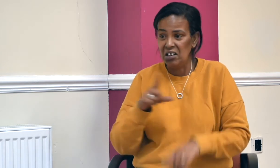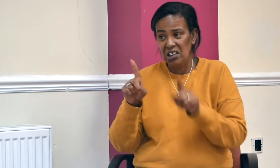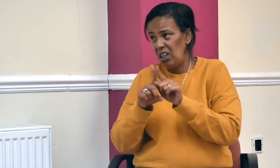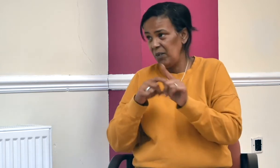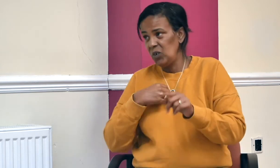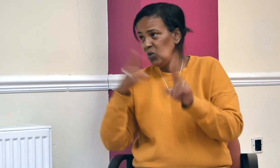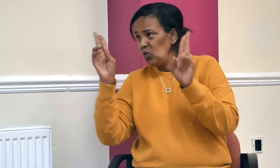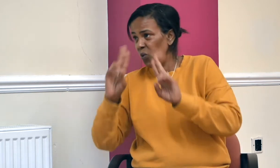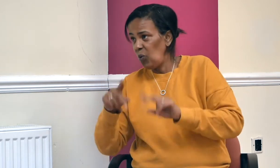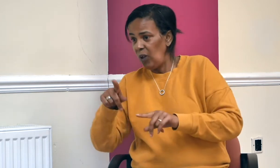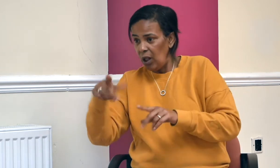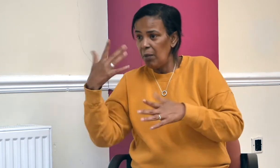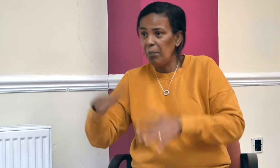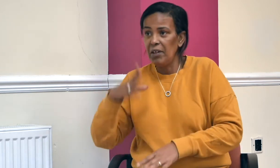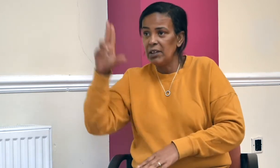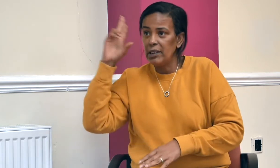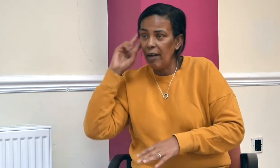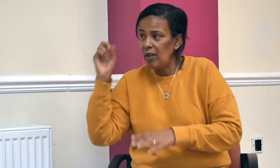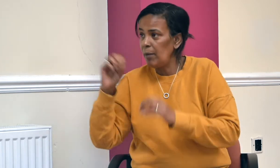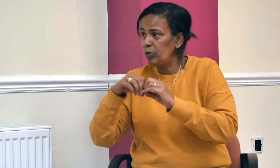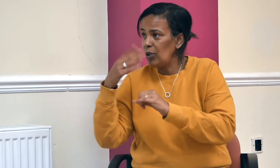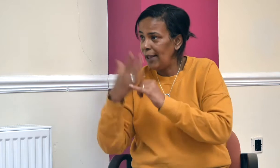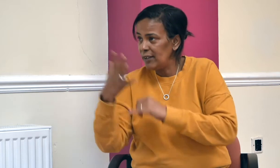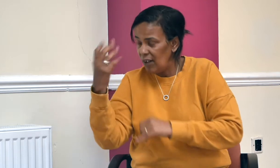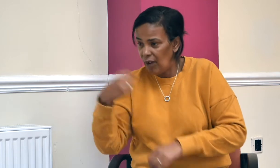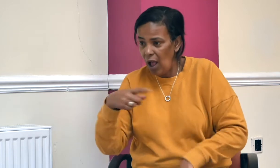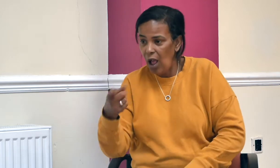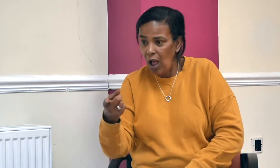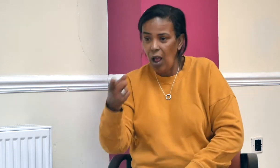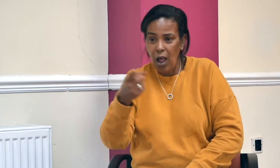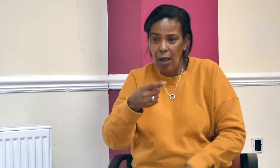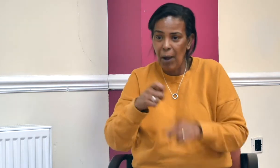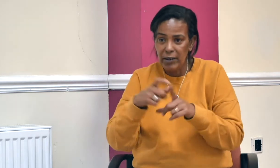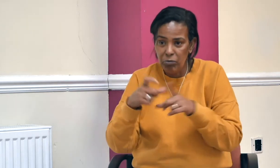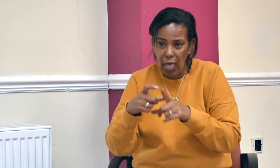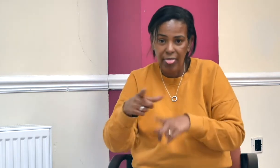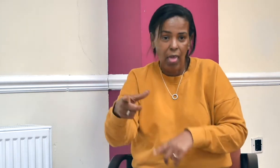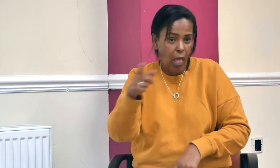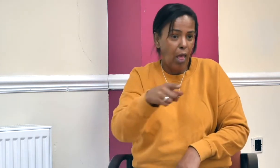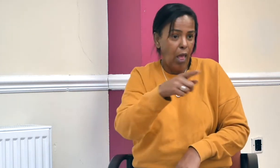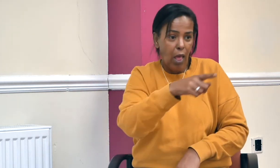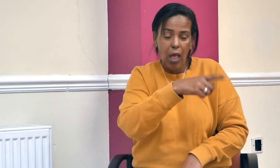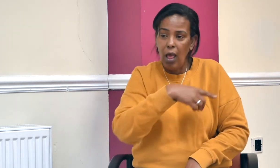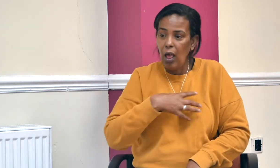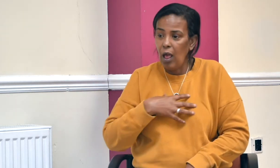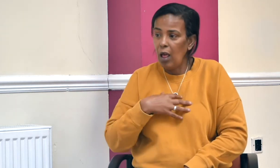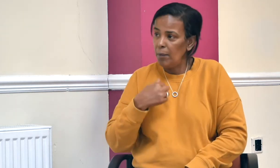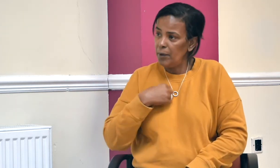It was the same at my school. I would hear about the deaf clubs in Bridgend, Pontypridd and so forth.